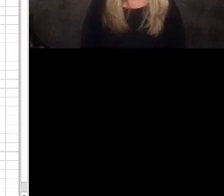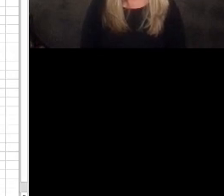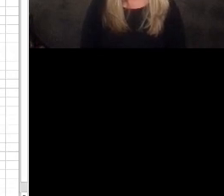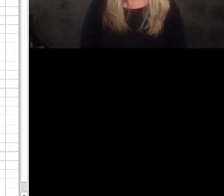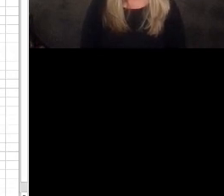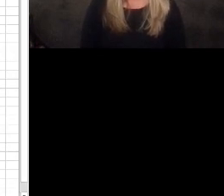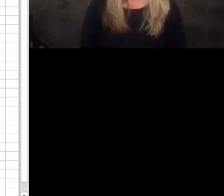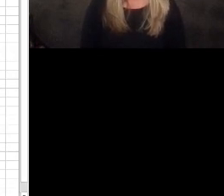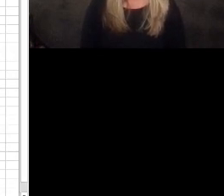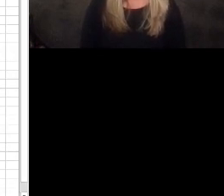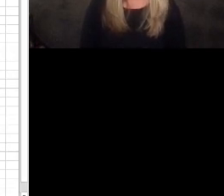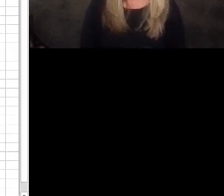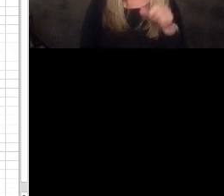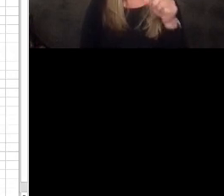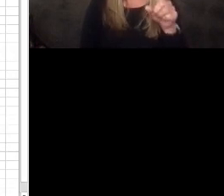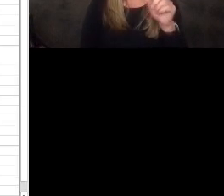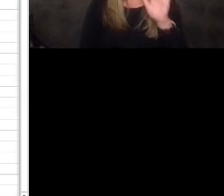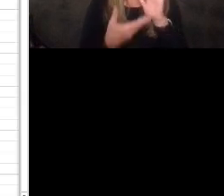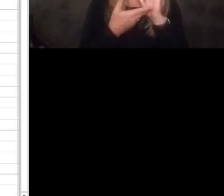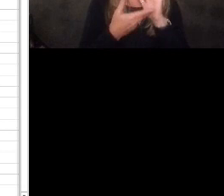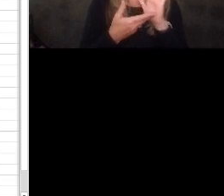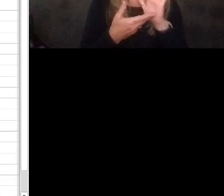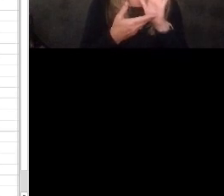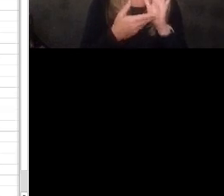So this is an example file that I had just saved to my desktop